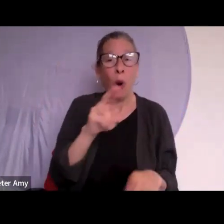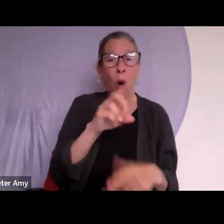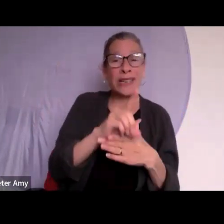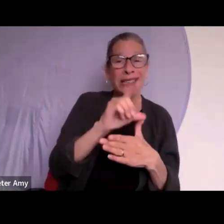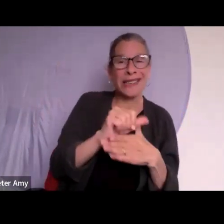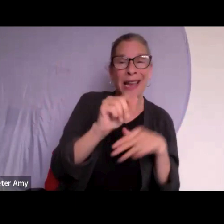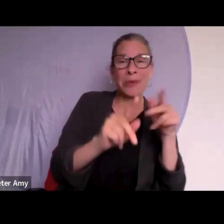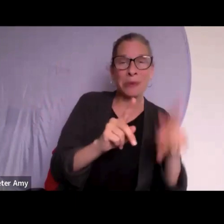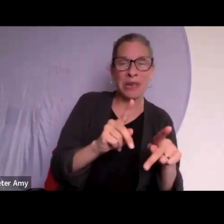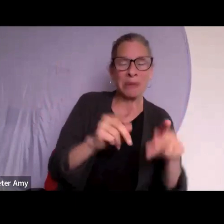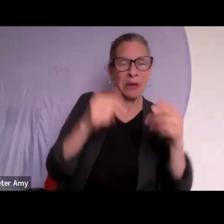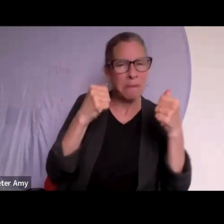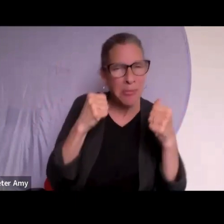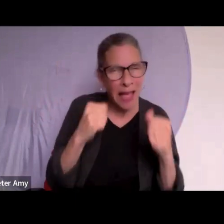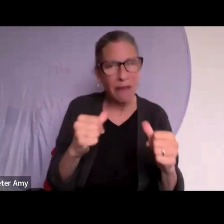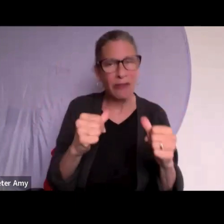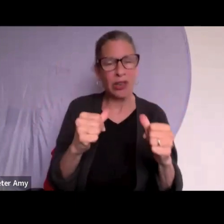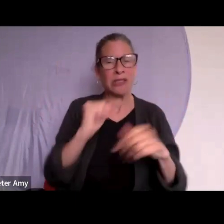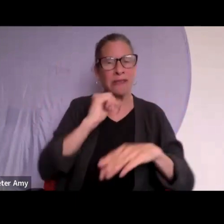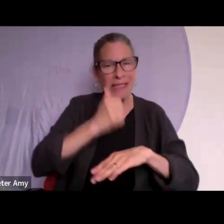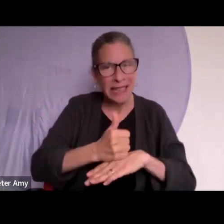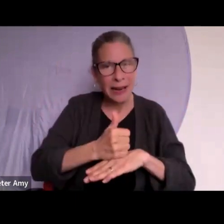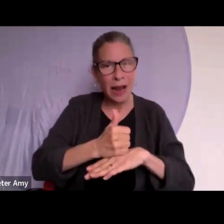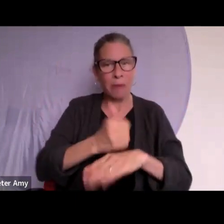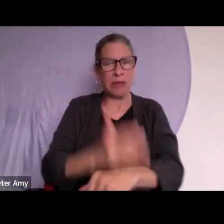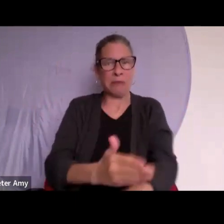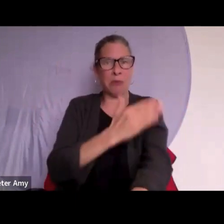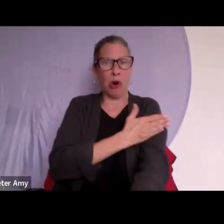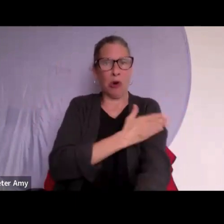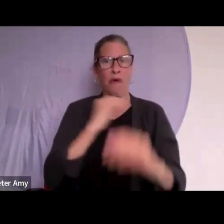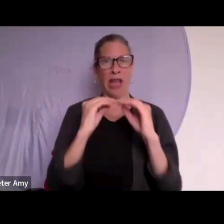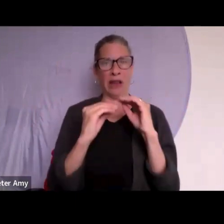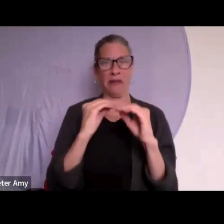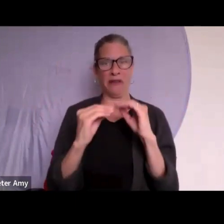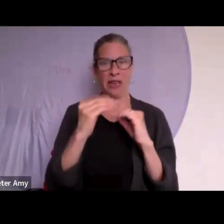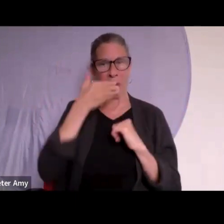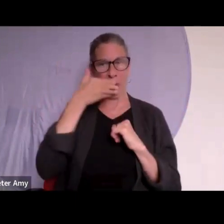efforts need to go in, and more attention. I mean, I can't tell